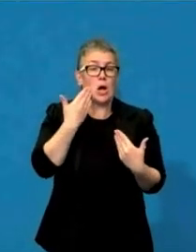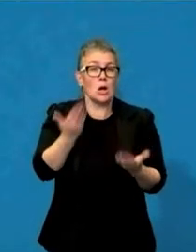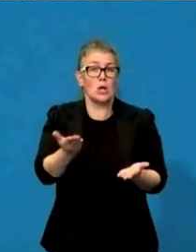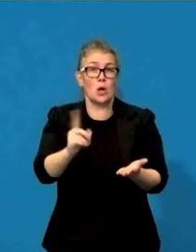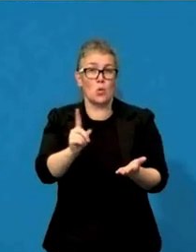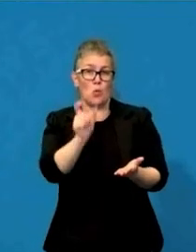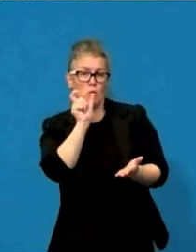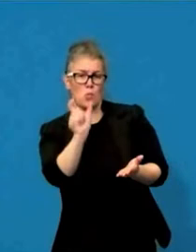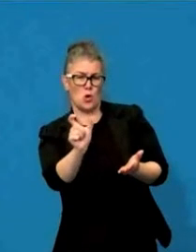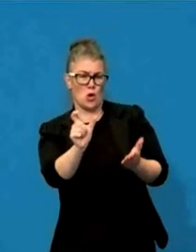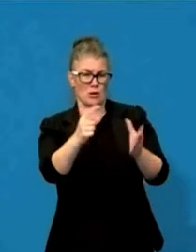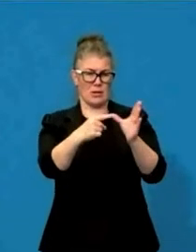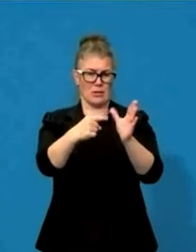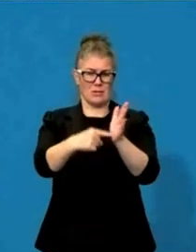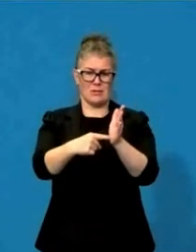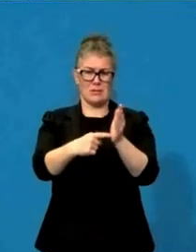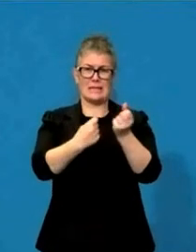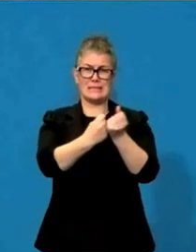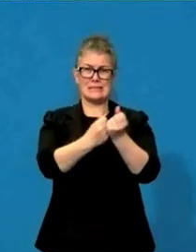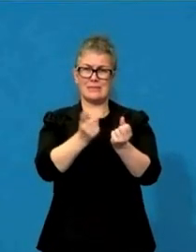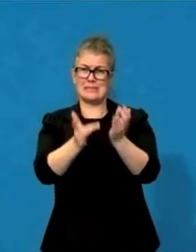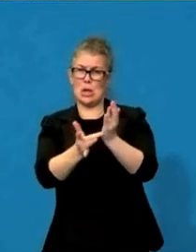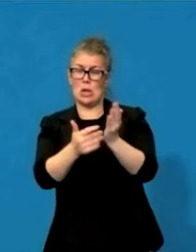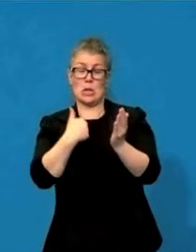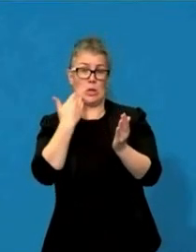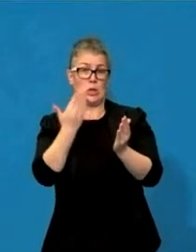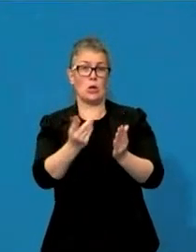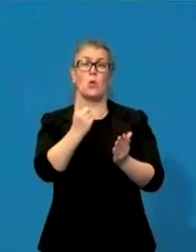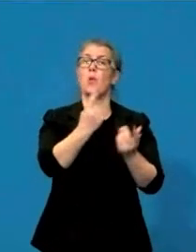I see. TOPSY JACKAMARRA: So, this is one of the issues that I spoke about in the